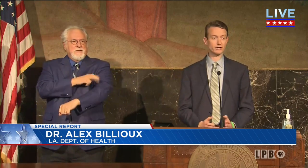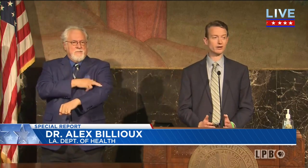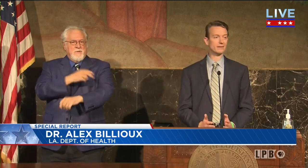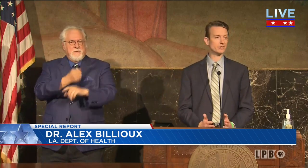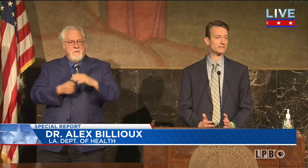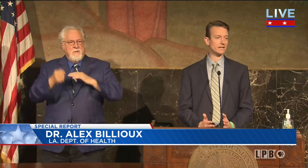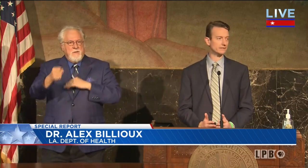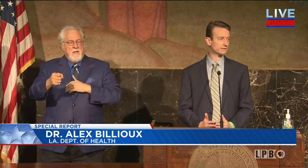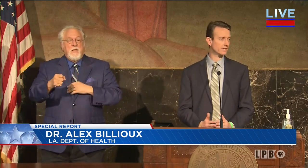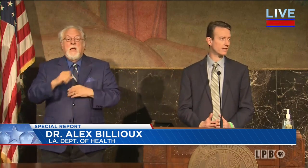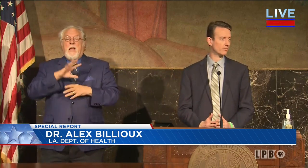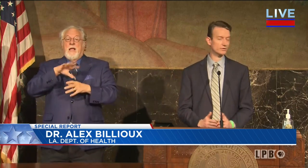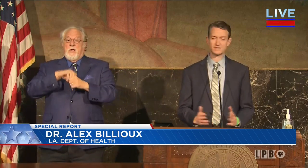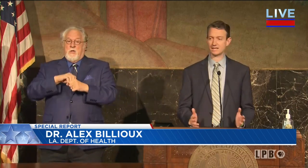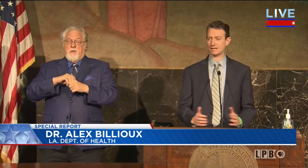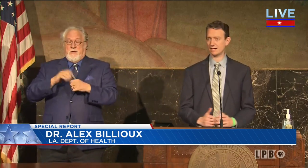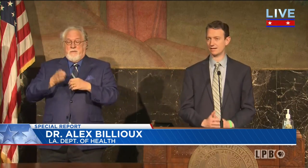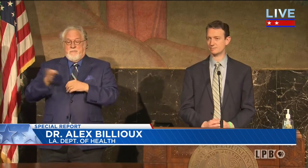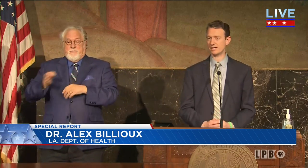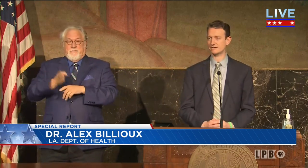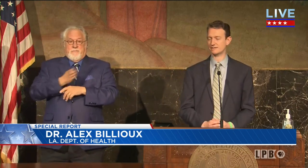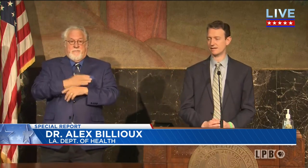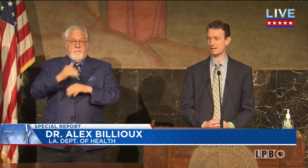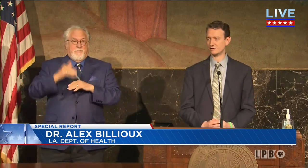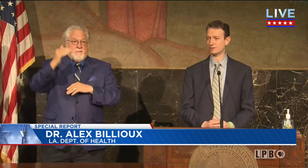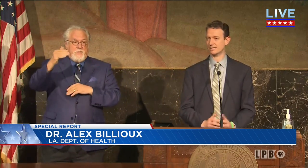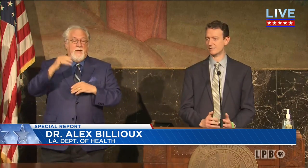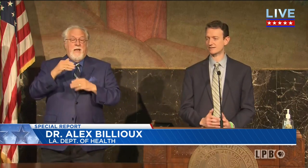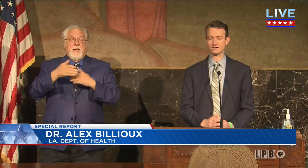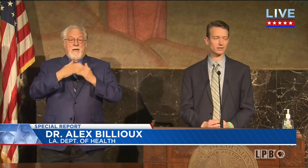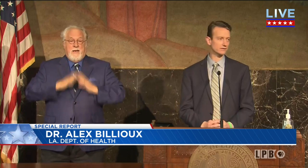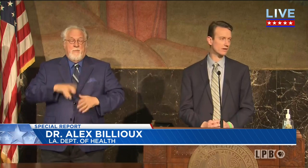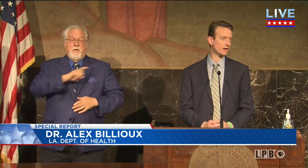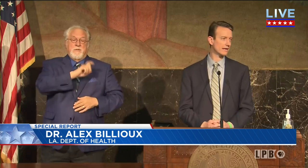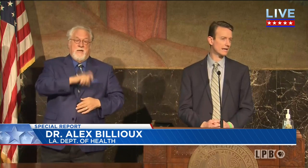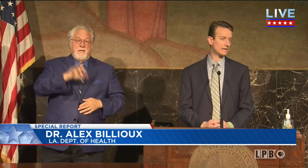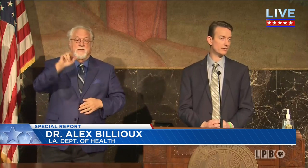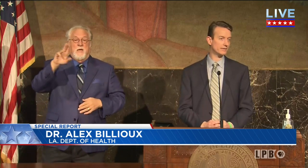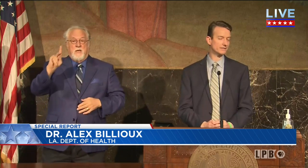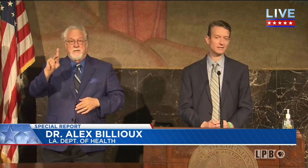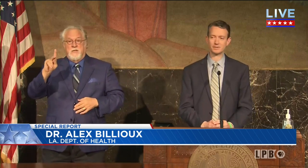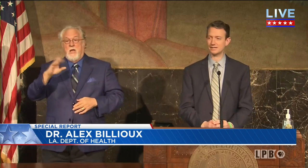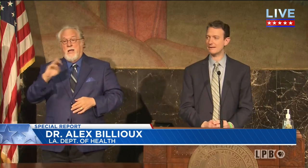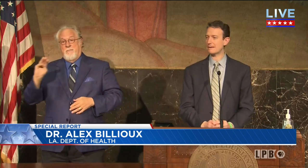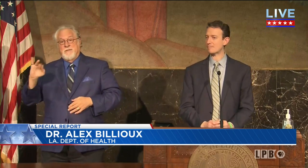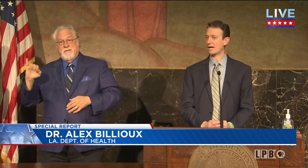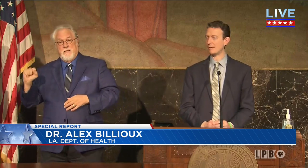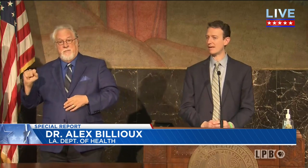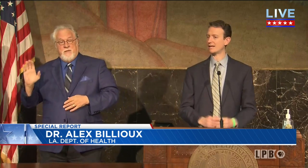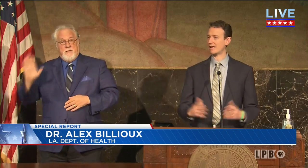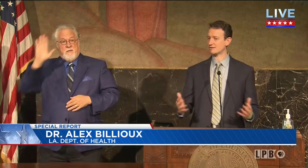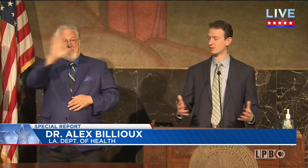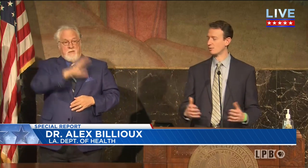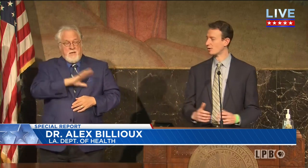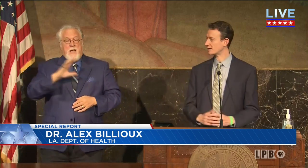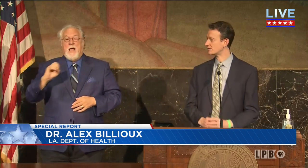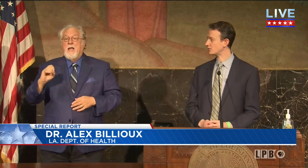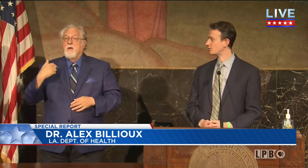A LOT OF DISCUSSION ABOUT A VARIETY MANY STATES THAT ARE E SEEING RISES IN CASES AND HOSPITALIZATIONS INCLUDING